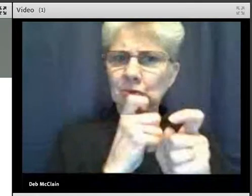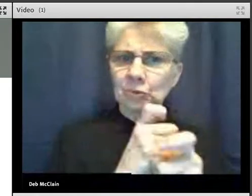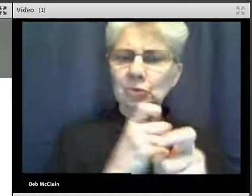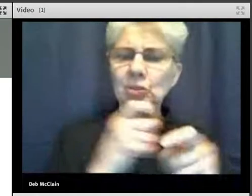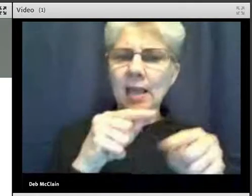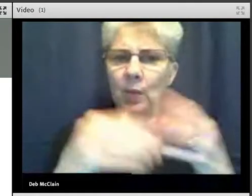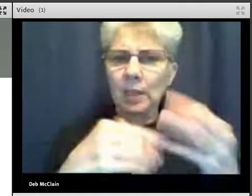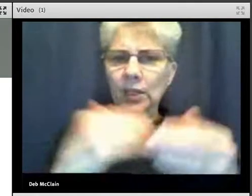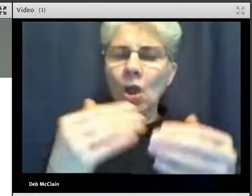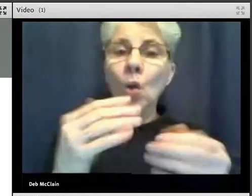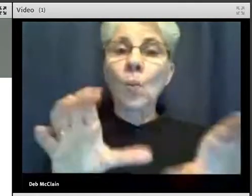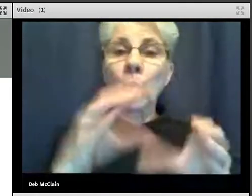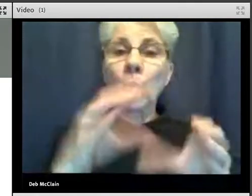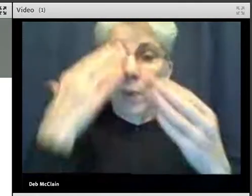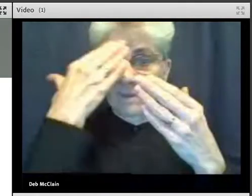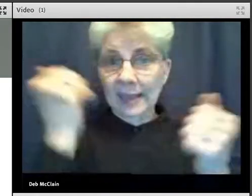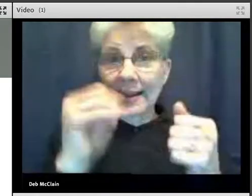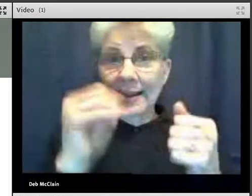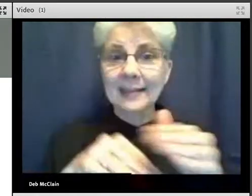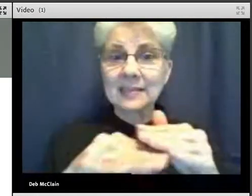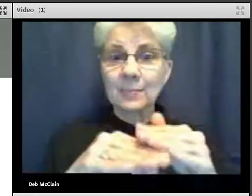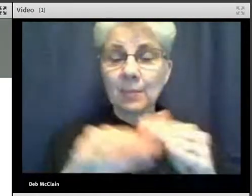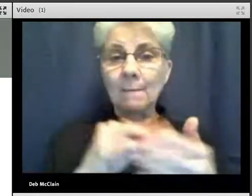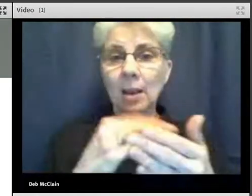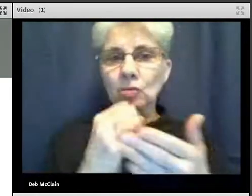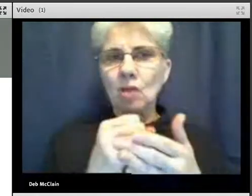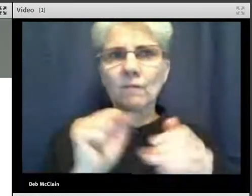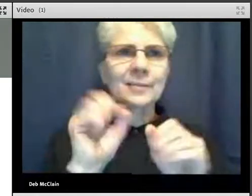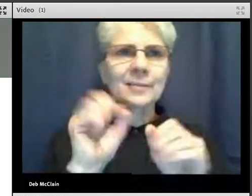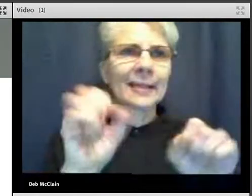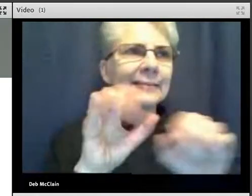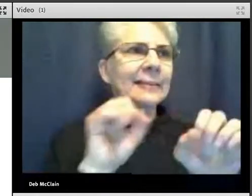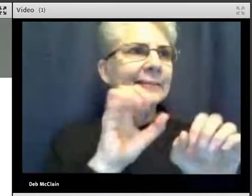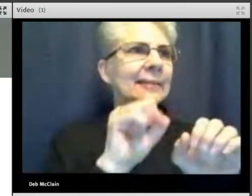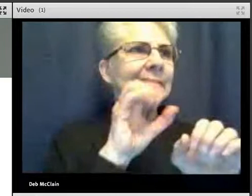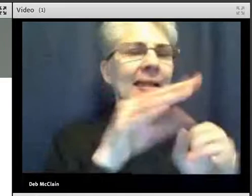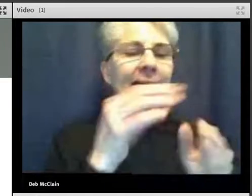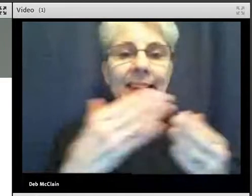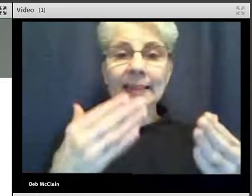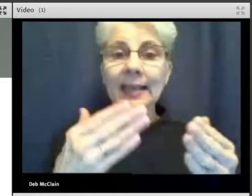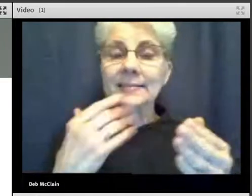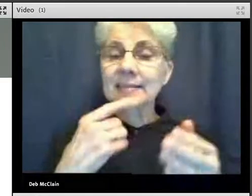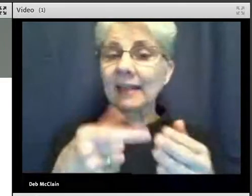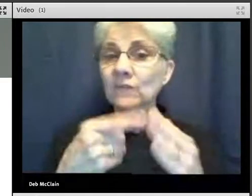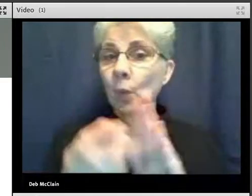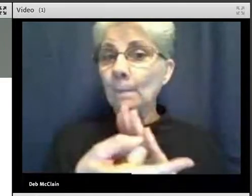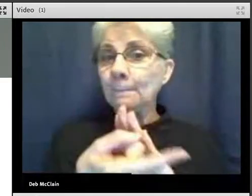I think we we forget to do accessibility in Microsoft and we're sending stuff all over the place.